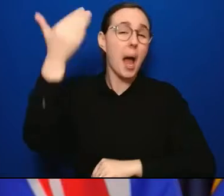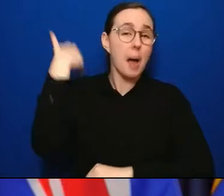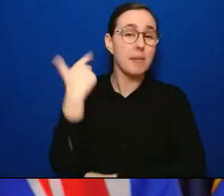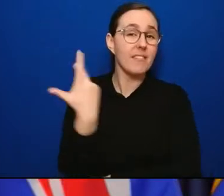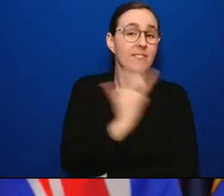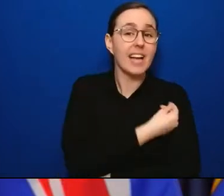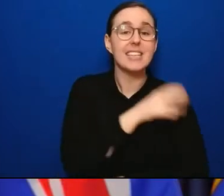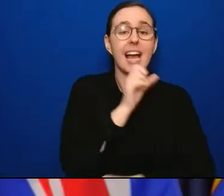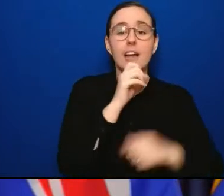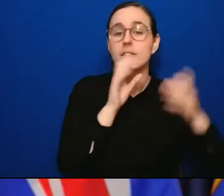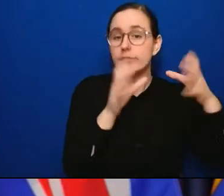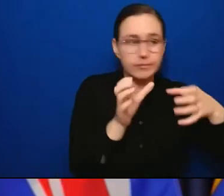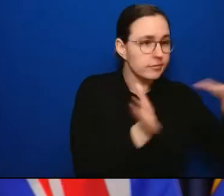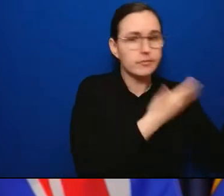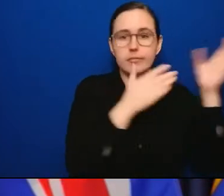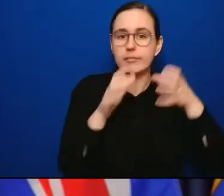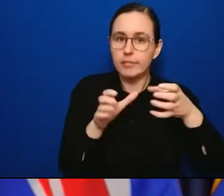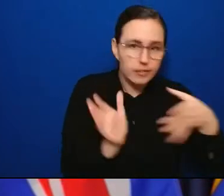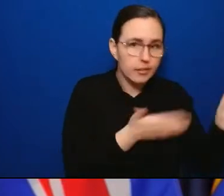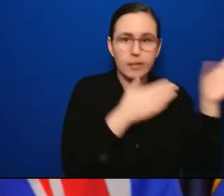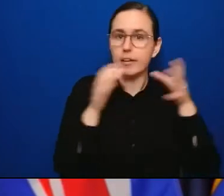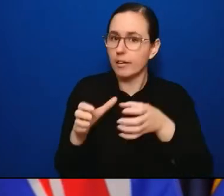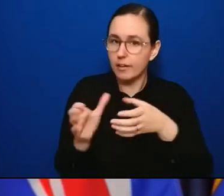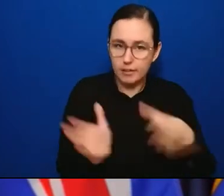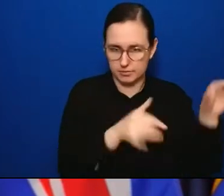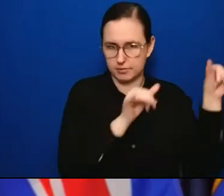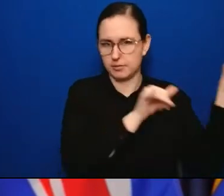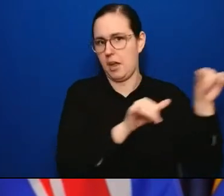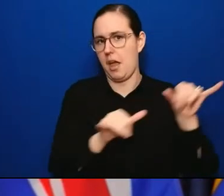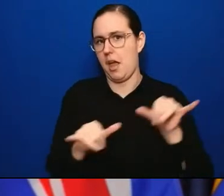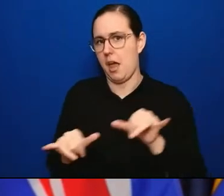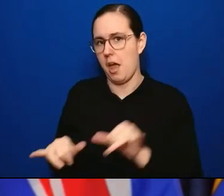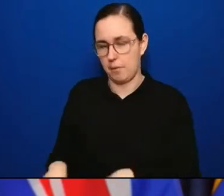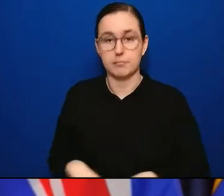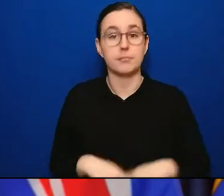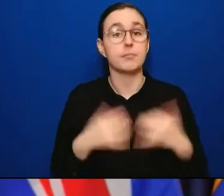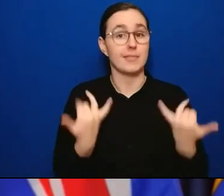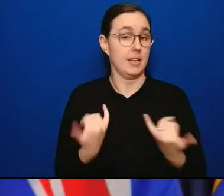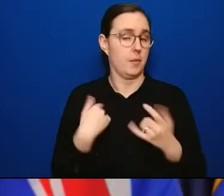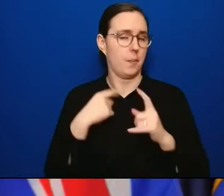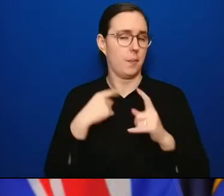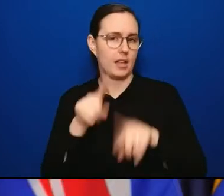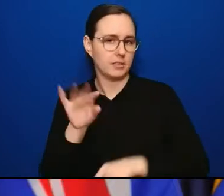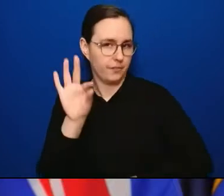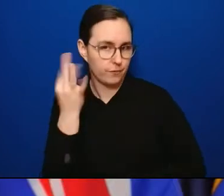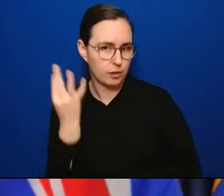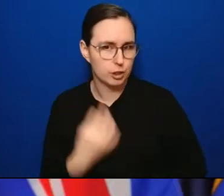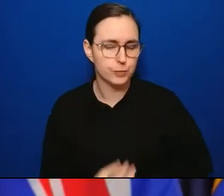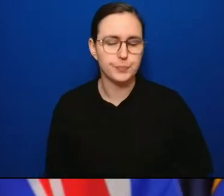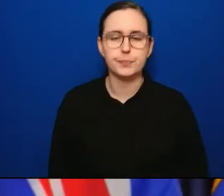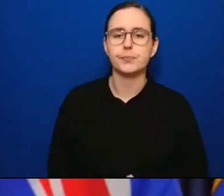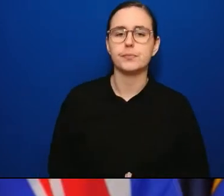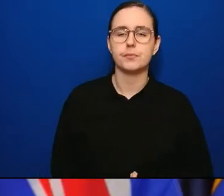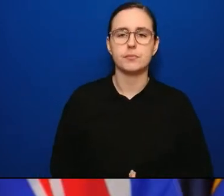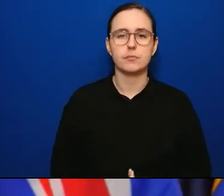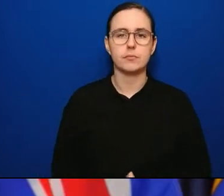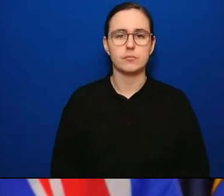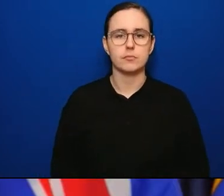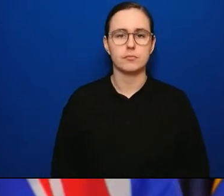way to what we did and